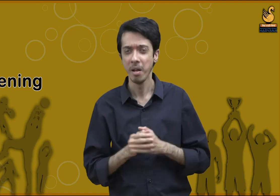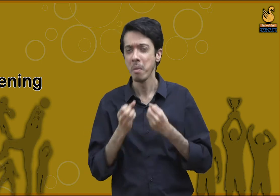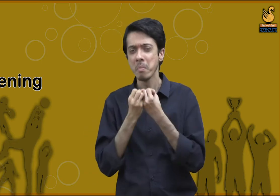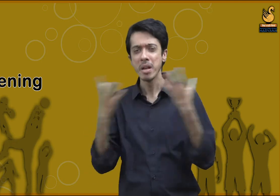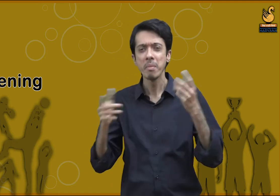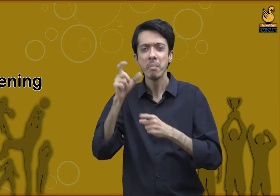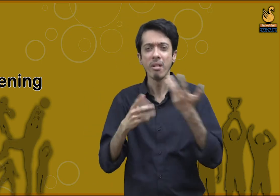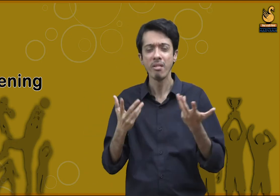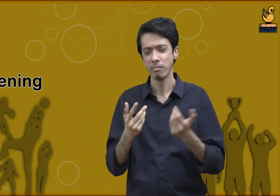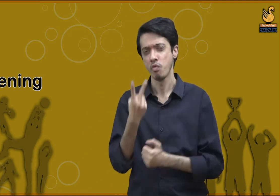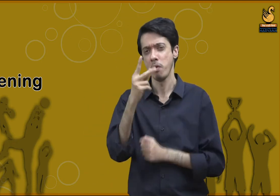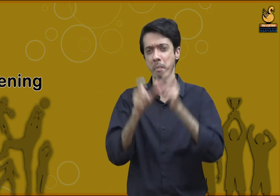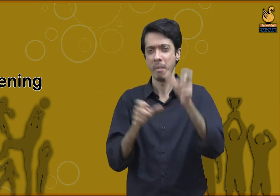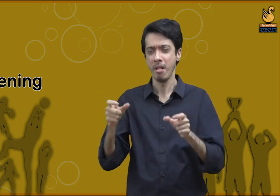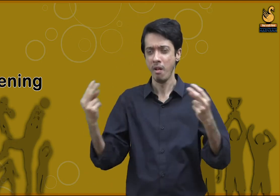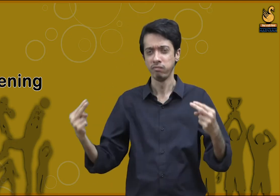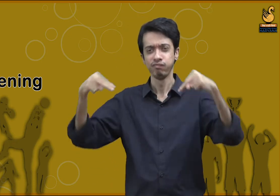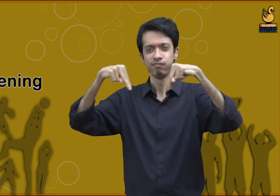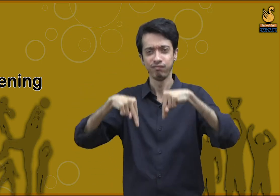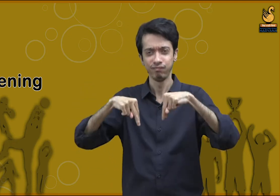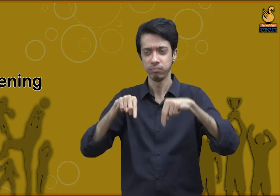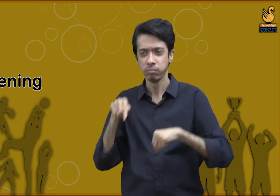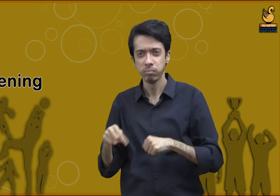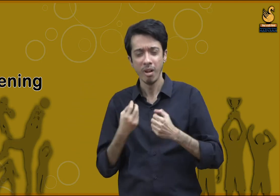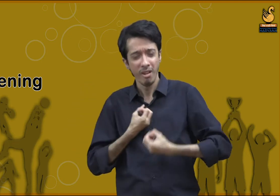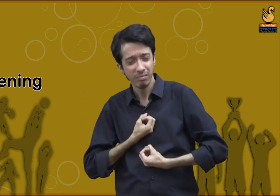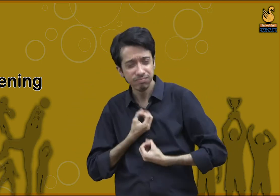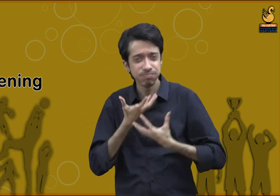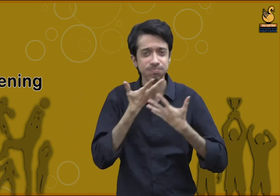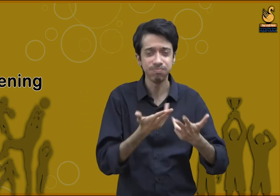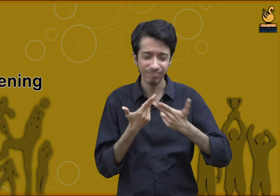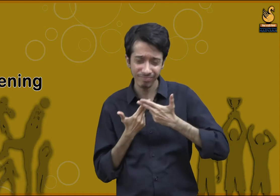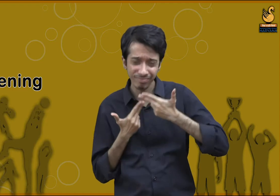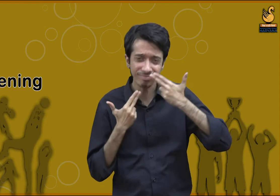When people communicate with each other some people have ability to listen carefully